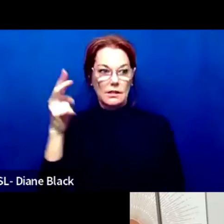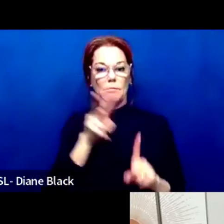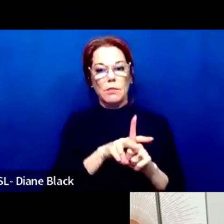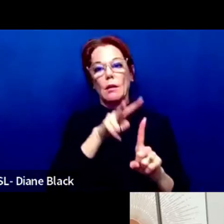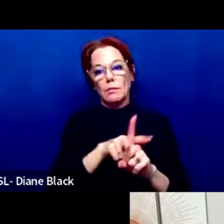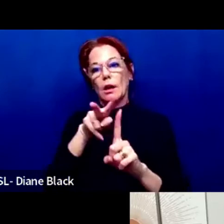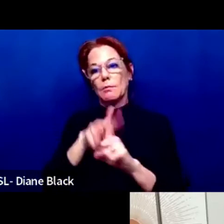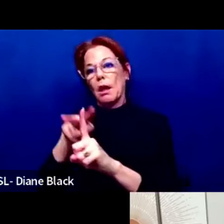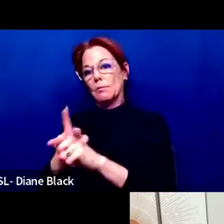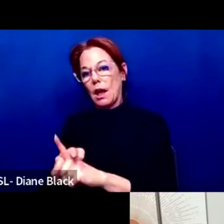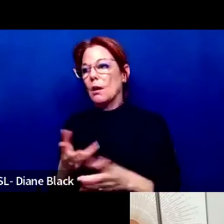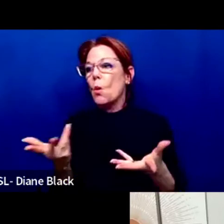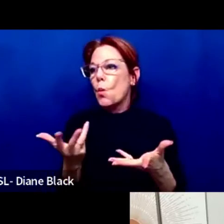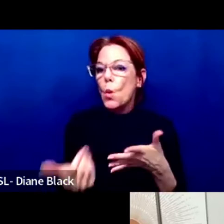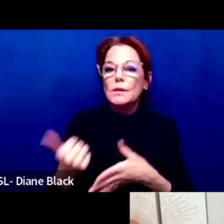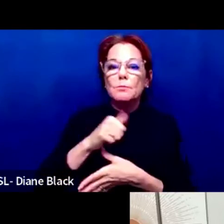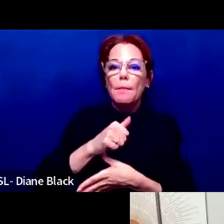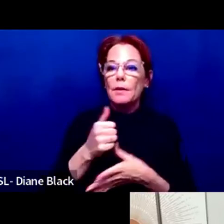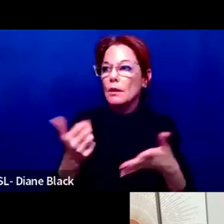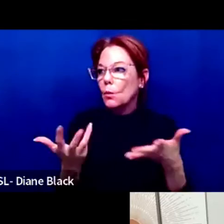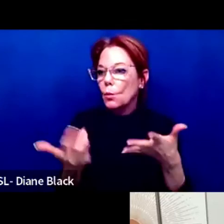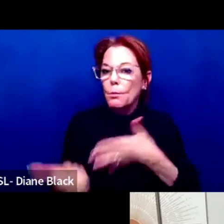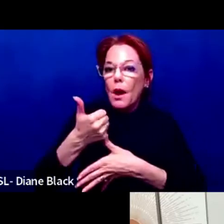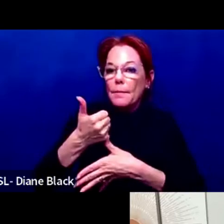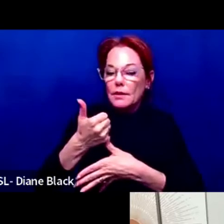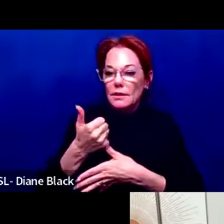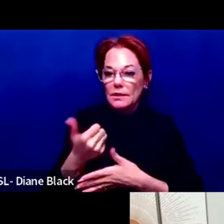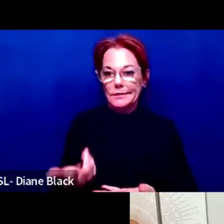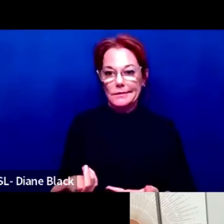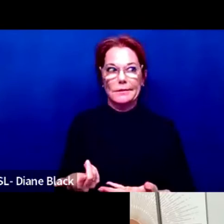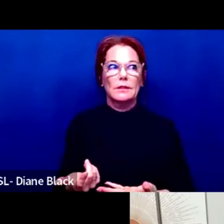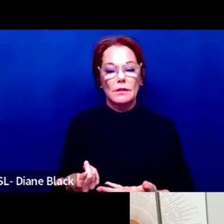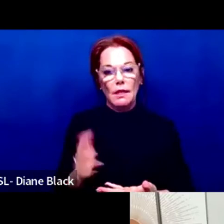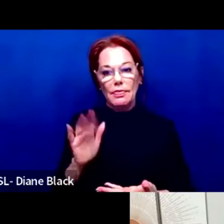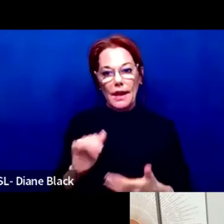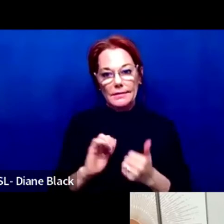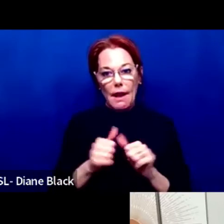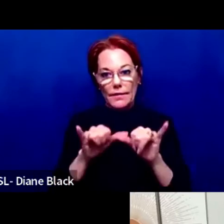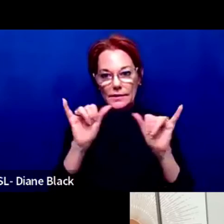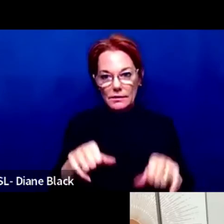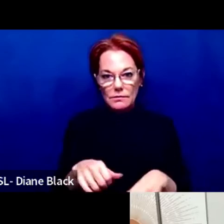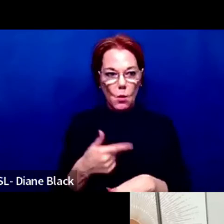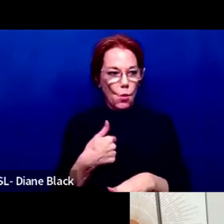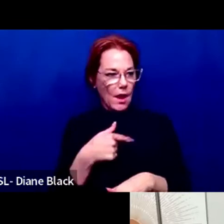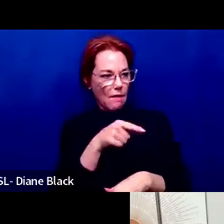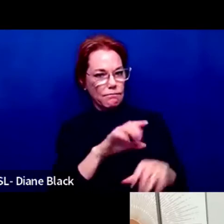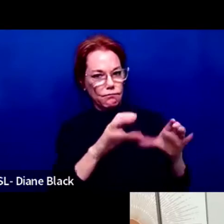because the way we develop these systems is always, you know, we're we've got something for people with intellectual disabilities, we got something for people with brain injury or